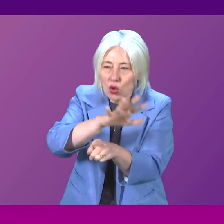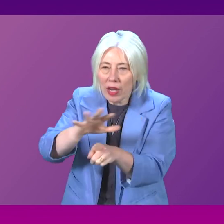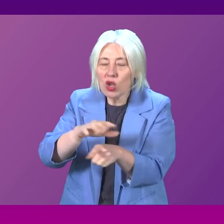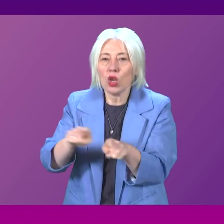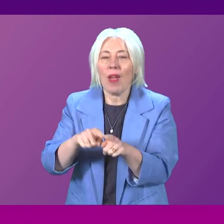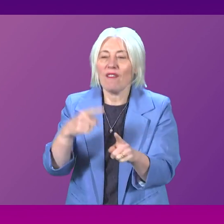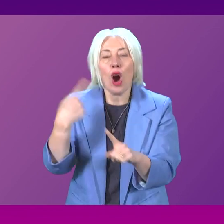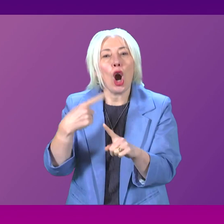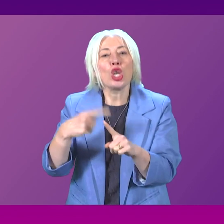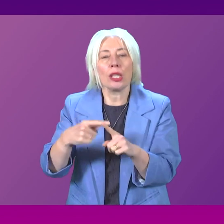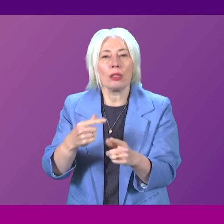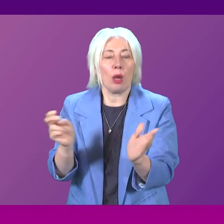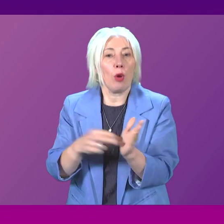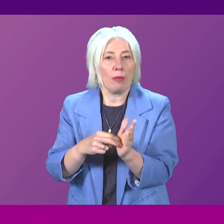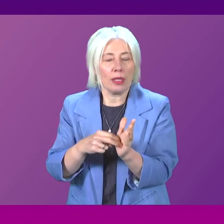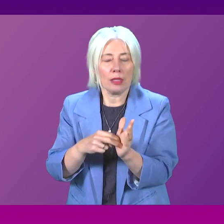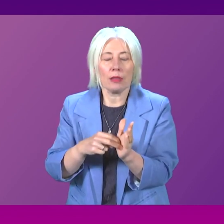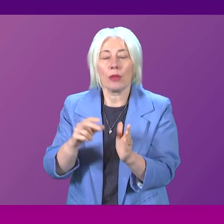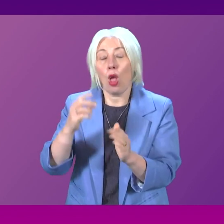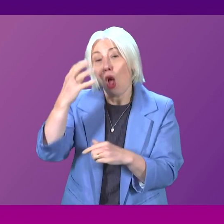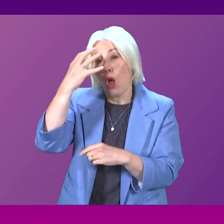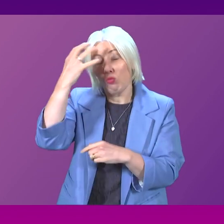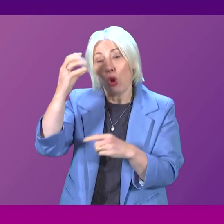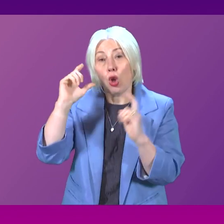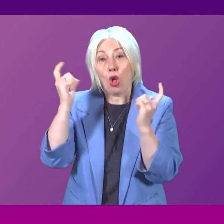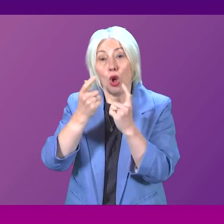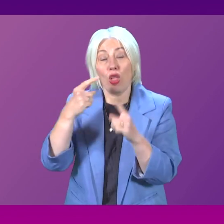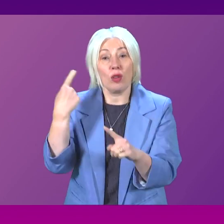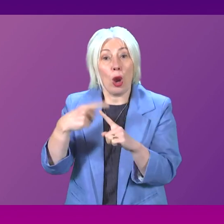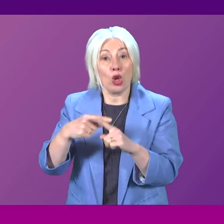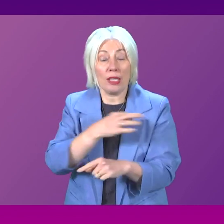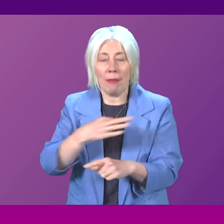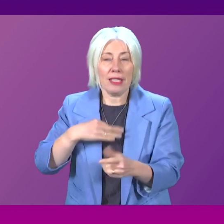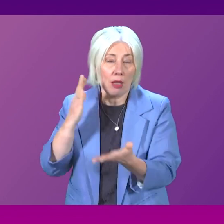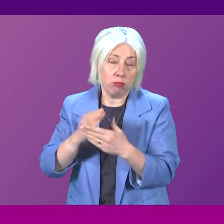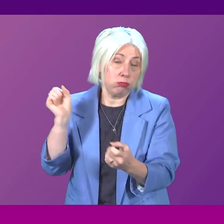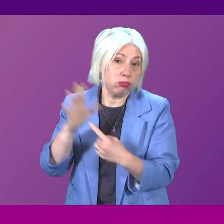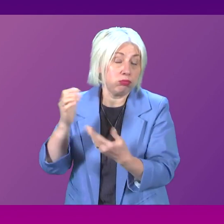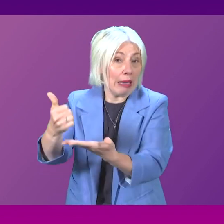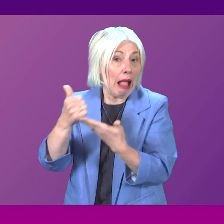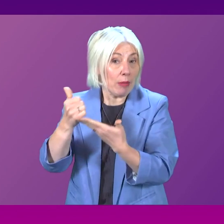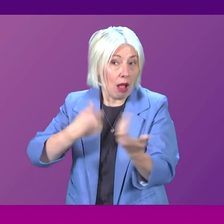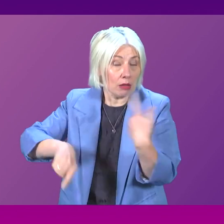The Royal College of Emergency Medicine is a vital partner in that work, and the Cabinet Secretary for Health and Social Care will meet the RCEM in the coming weeks to discuss